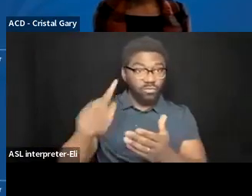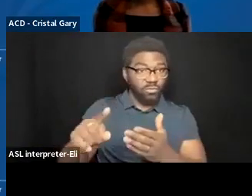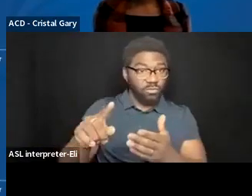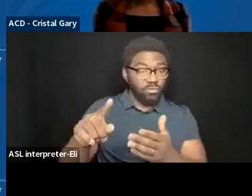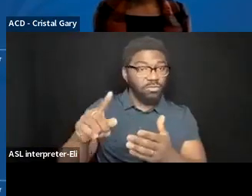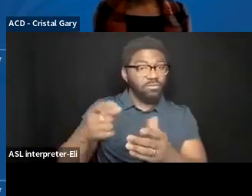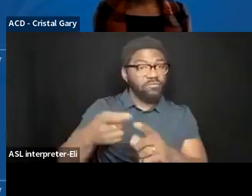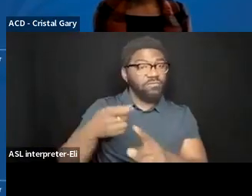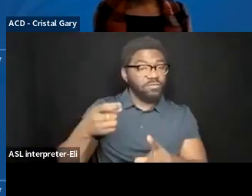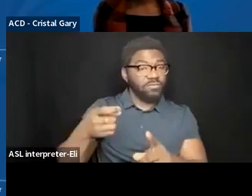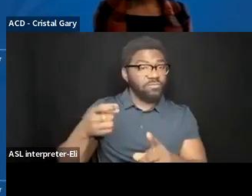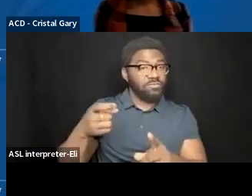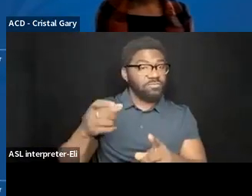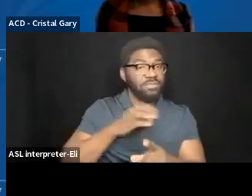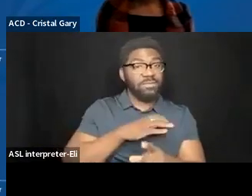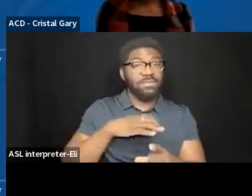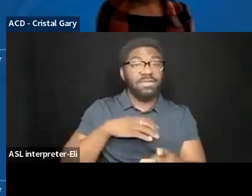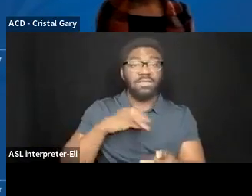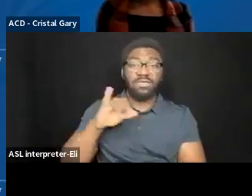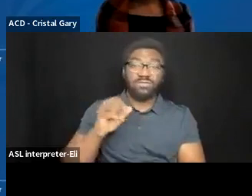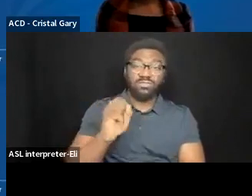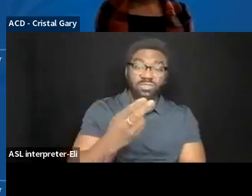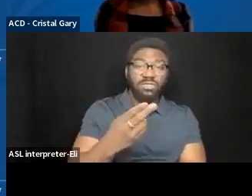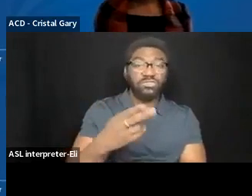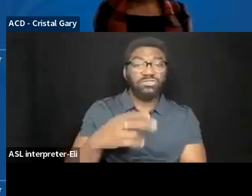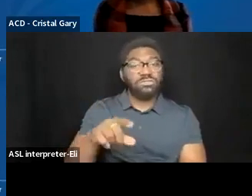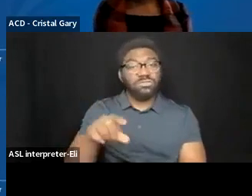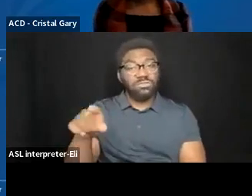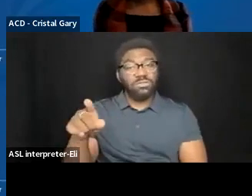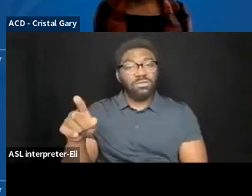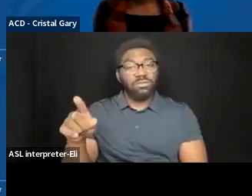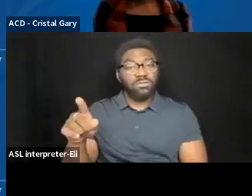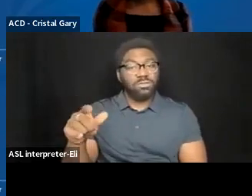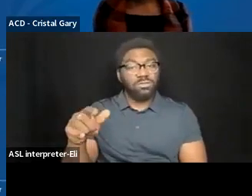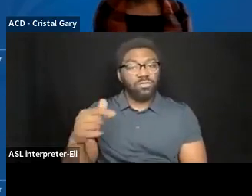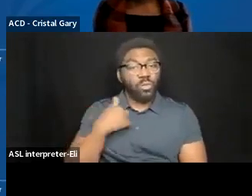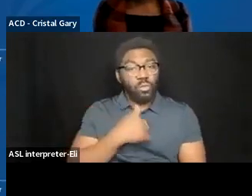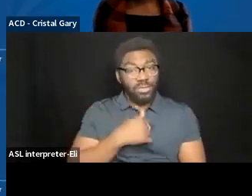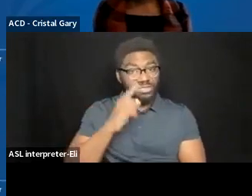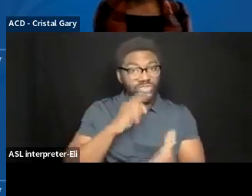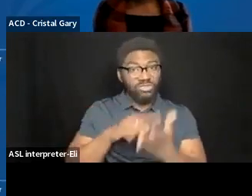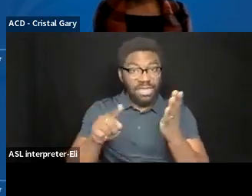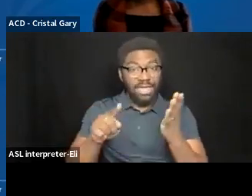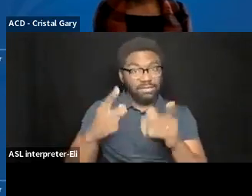First off, we checked and it's actually very appropriate for the committee to approve the report.